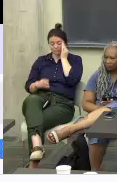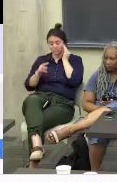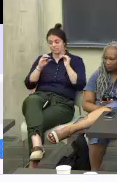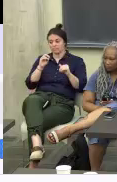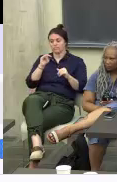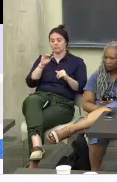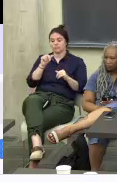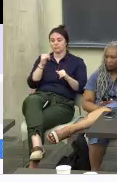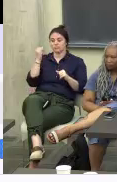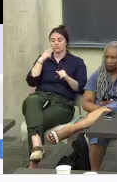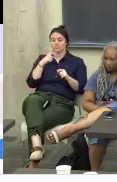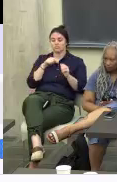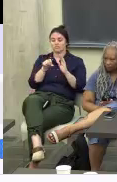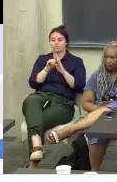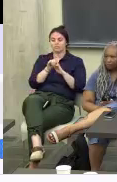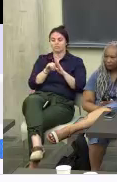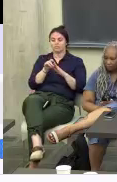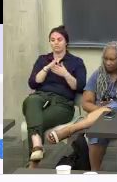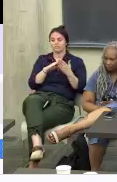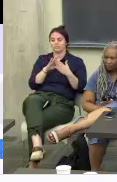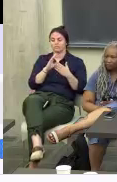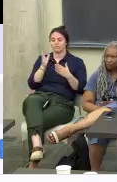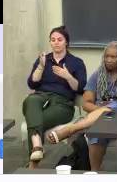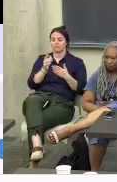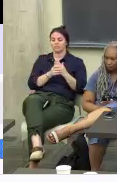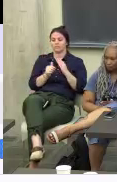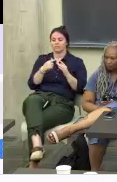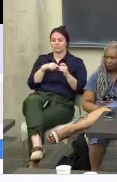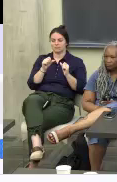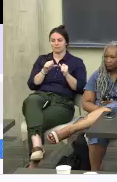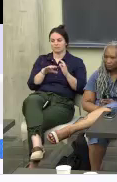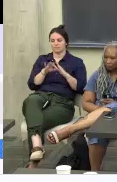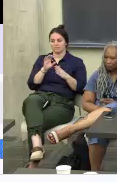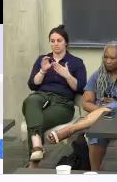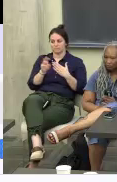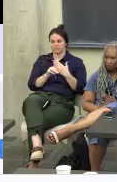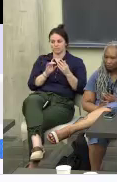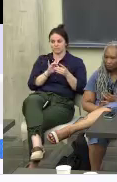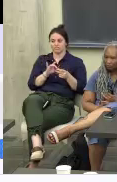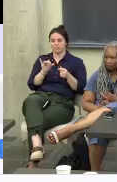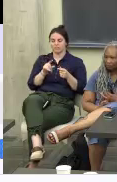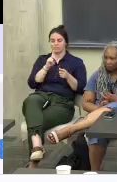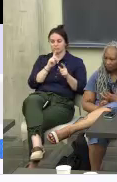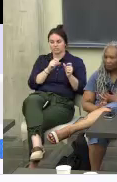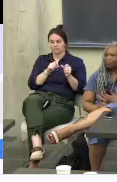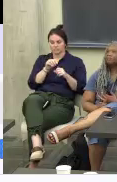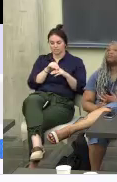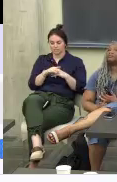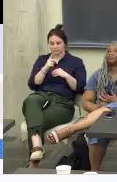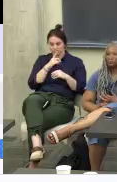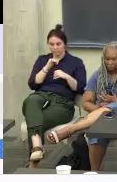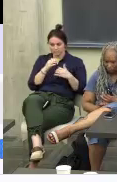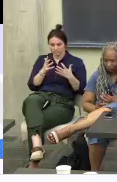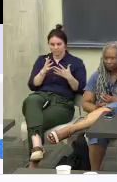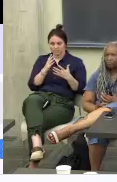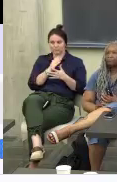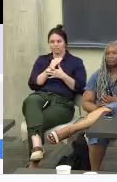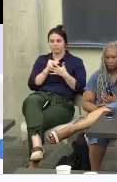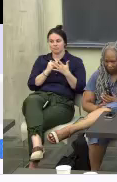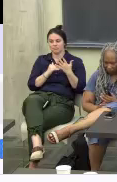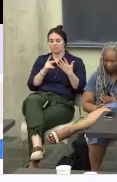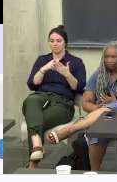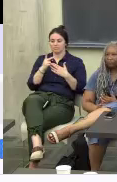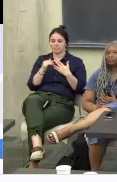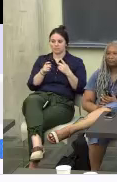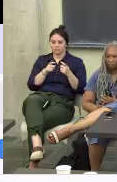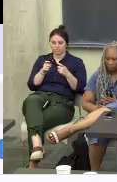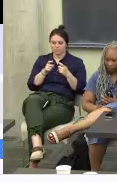I'm sure we find curriculums about those What is strategic influencing what is project management.